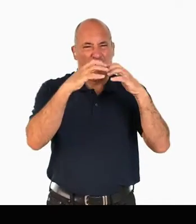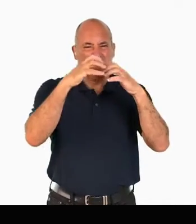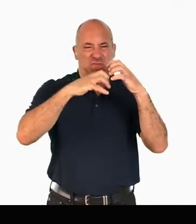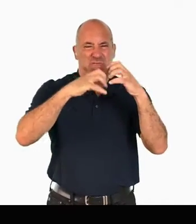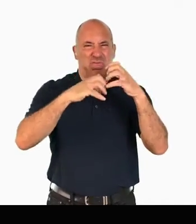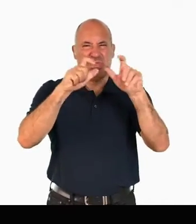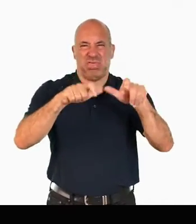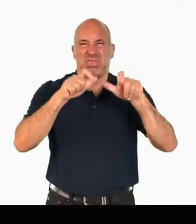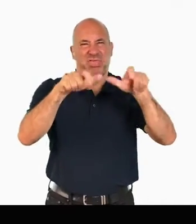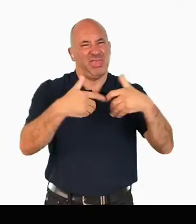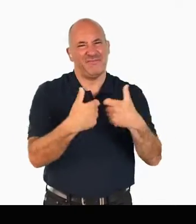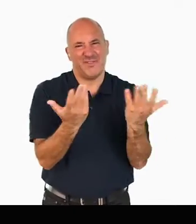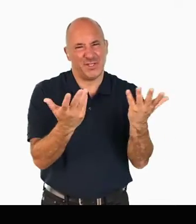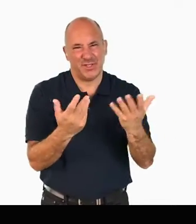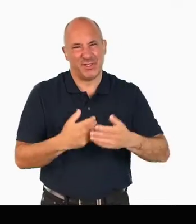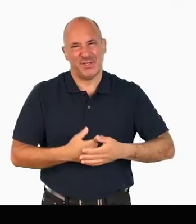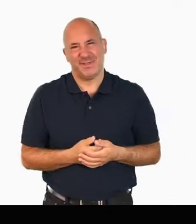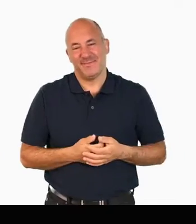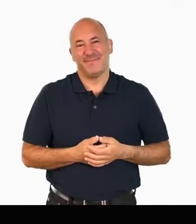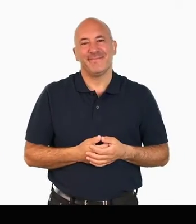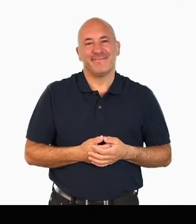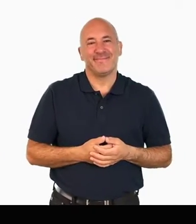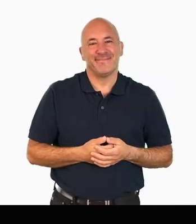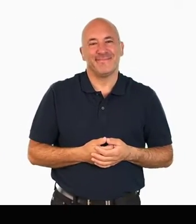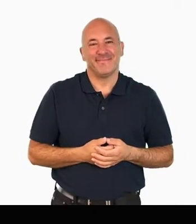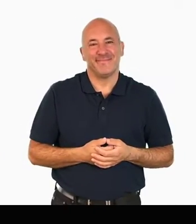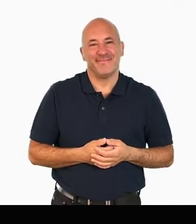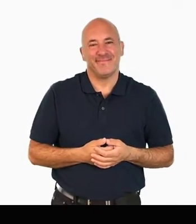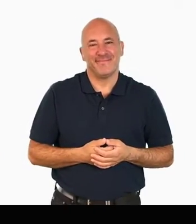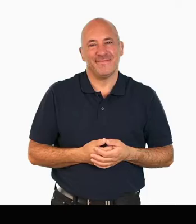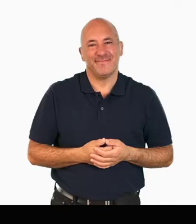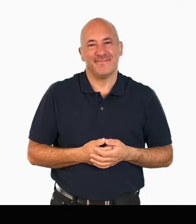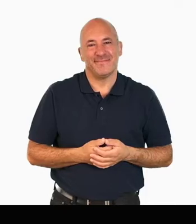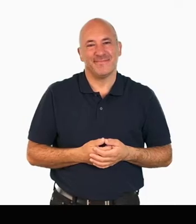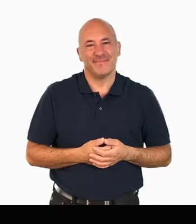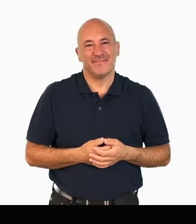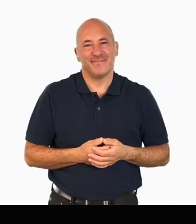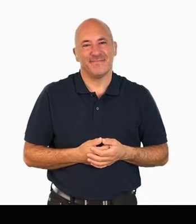and it was, kind of, it had outlived its usefulness of think.